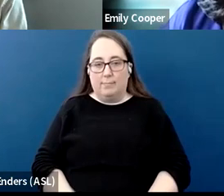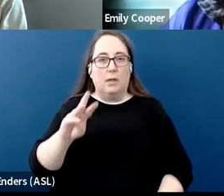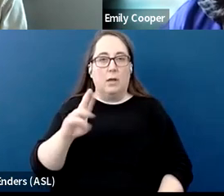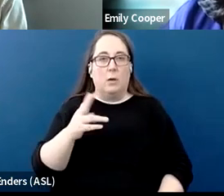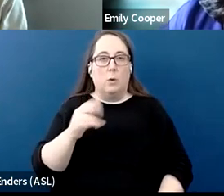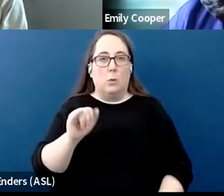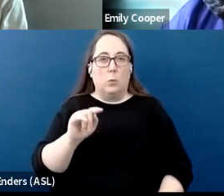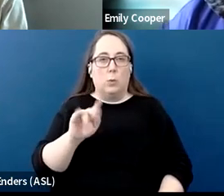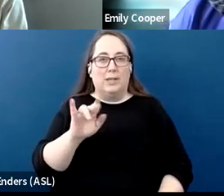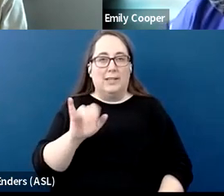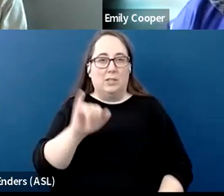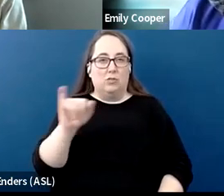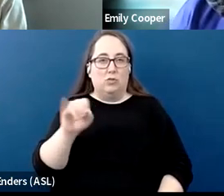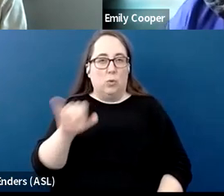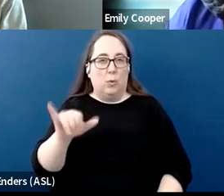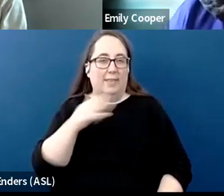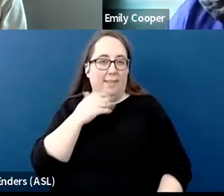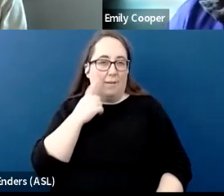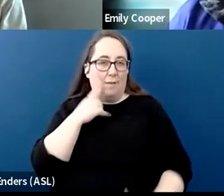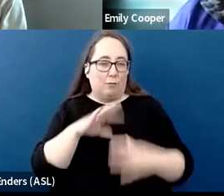So, caregiving services probably are first and we are kind of second.